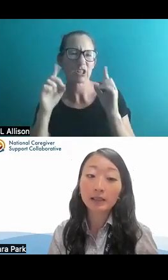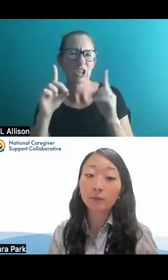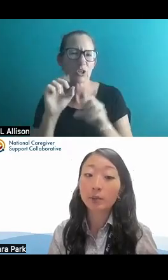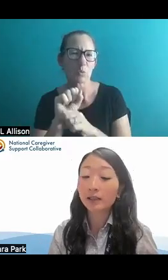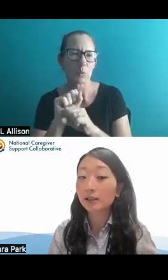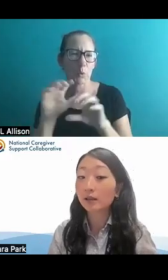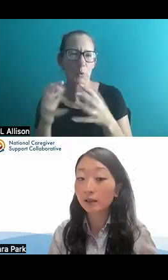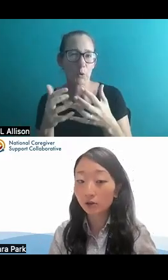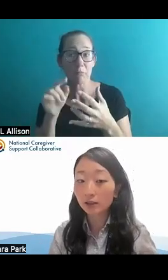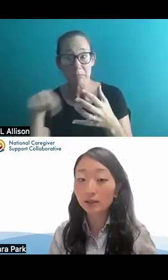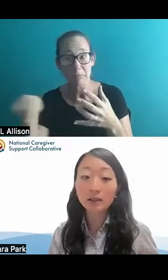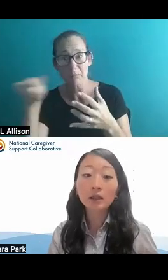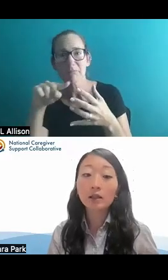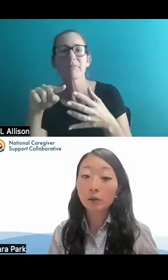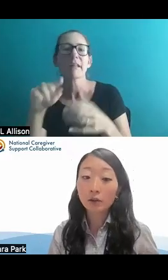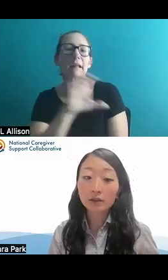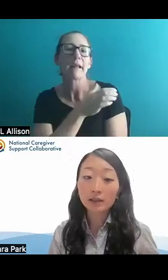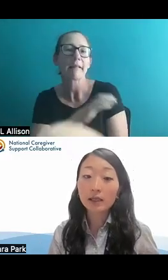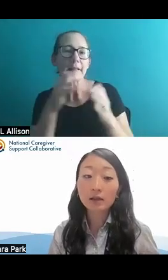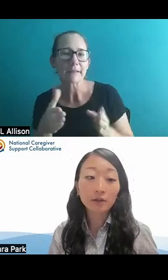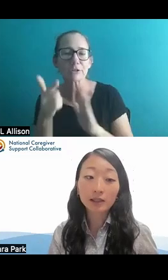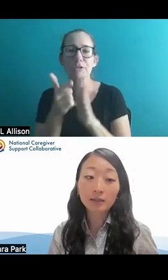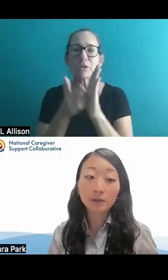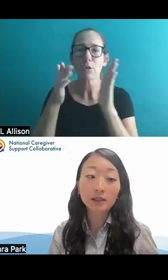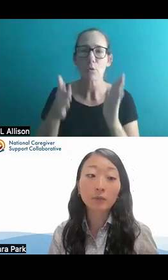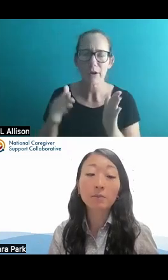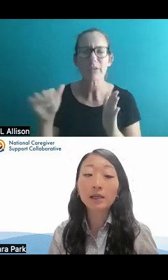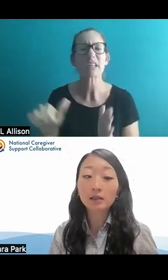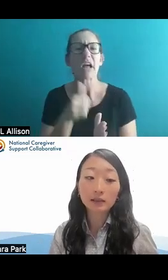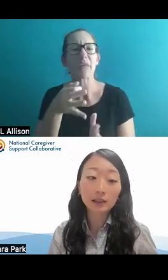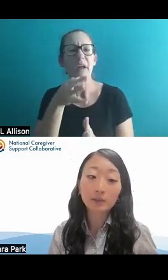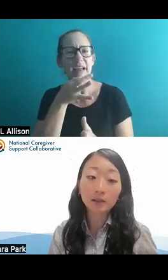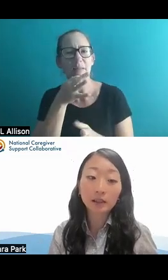of practicing clinicians, lawyers, and other experts with many years of experience with